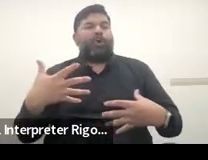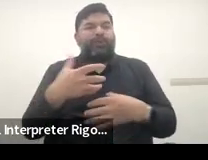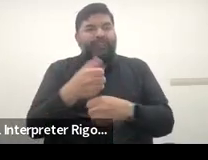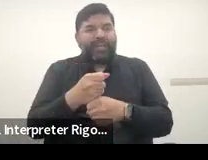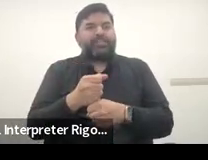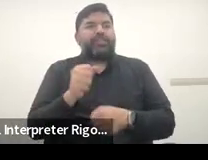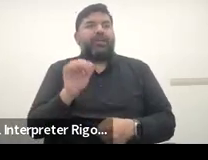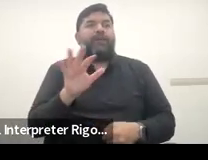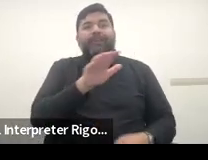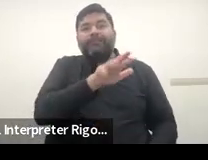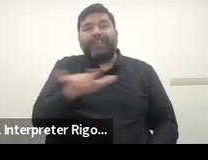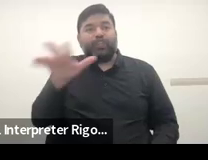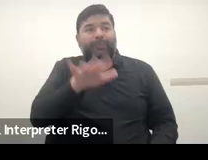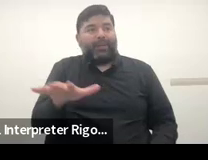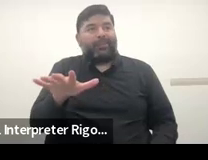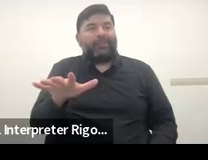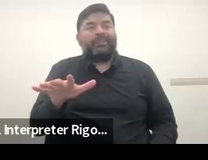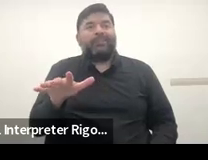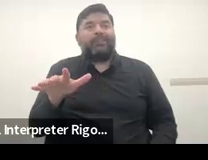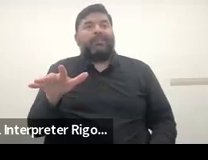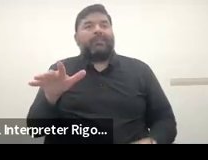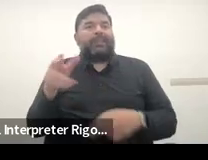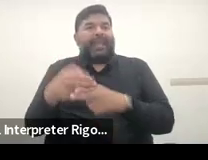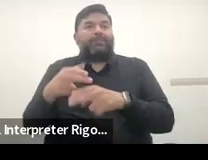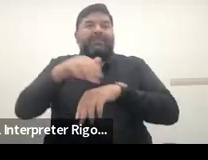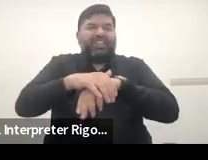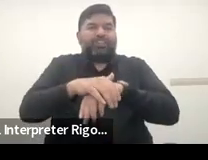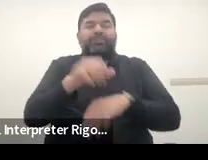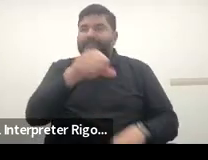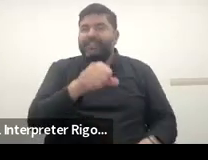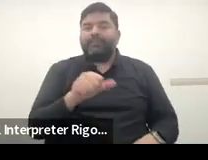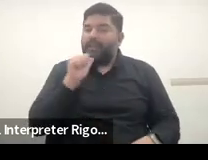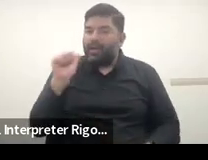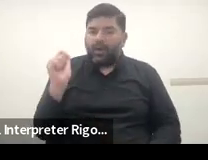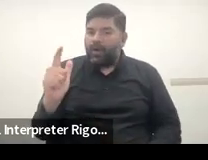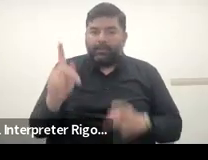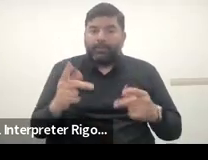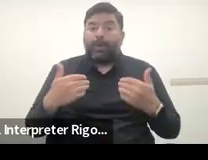fingerspelled version in English, and so yeah not everyone has a namesign of course and